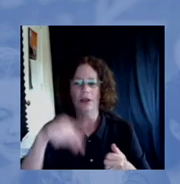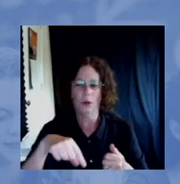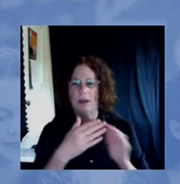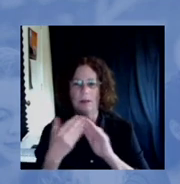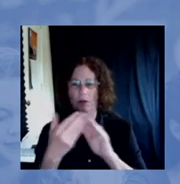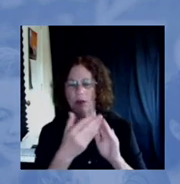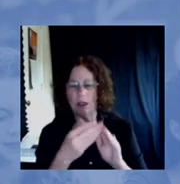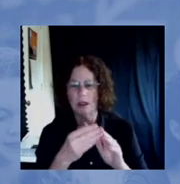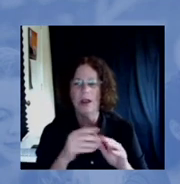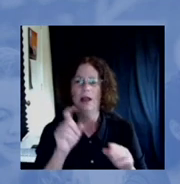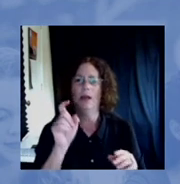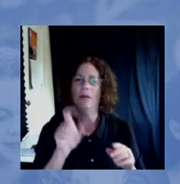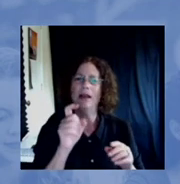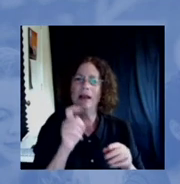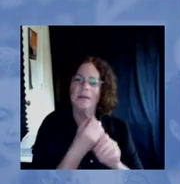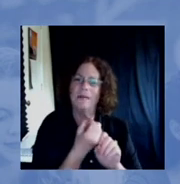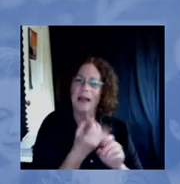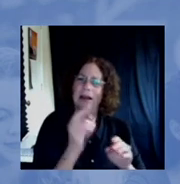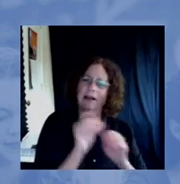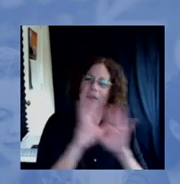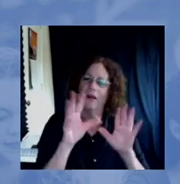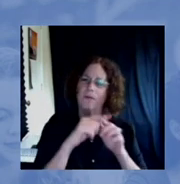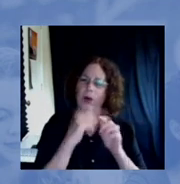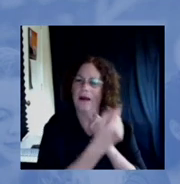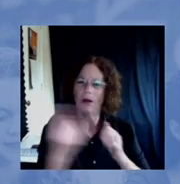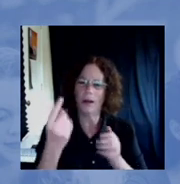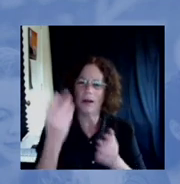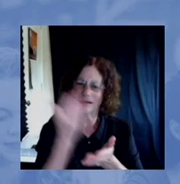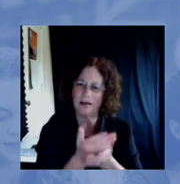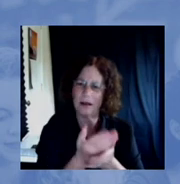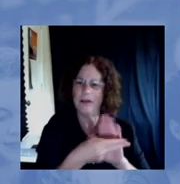IT FOR EVERYBODY ELSE. DESTIGMATIZING IT AND SENSITIZING THE OVERALL